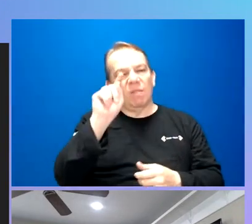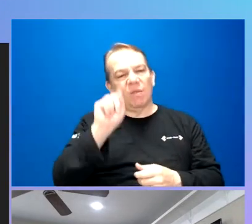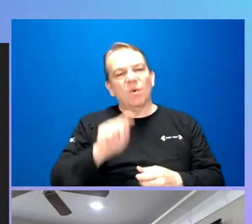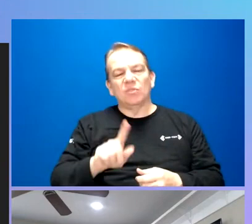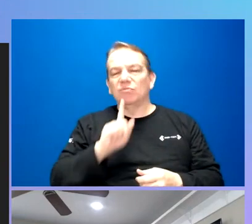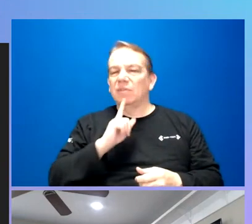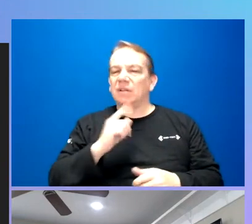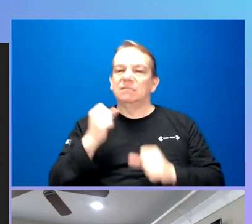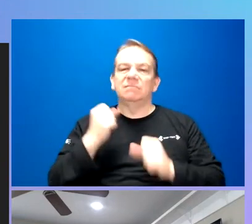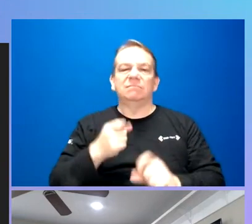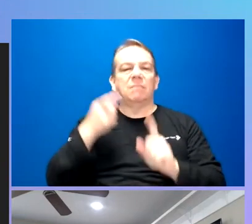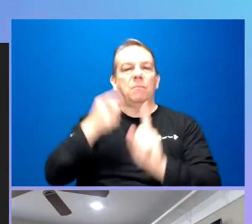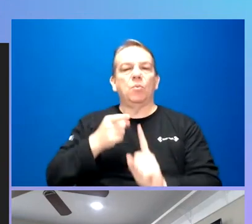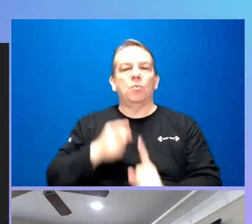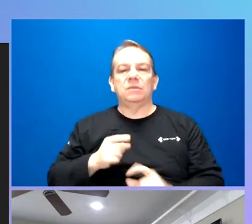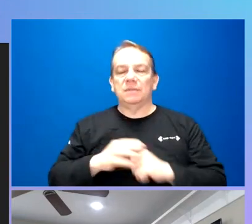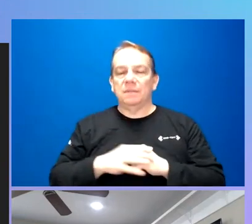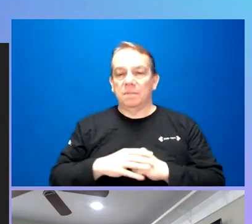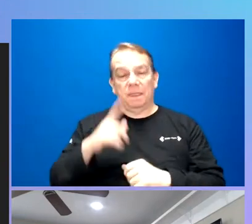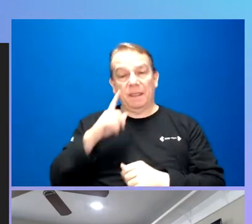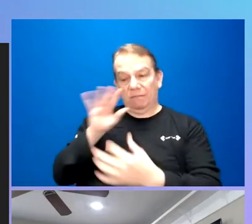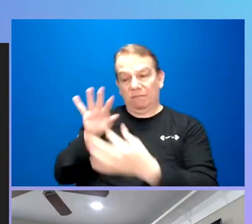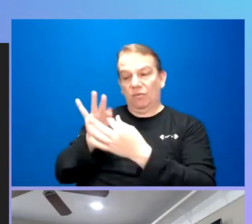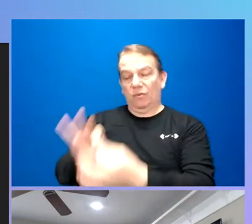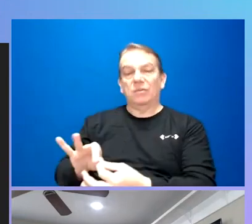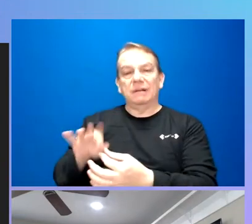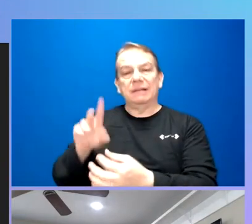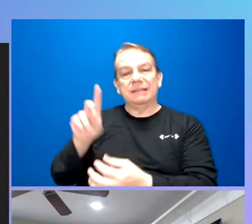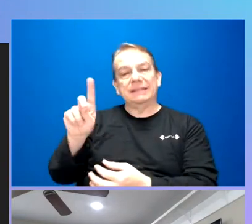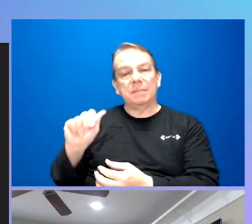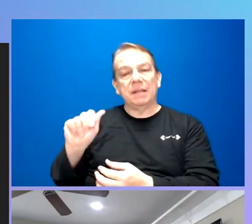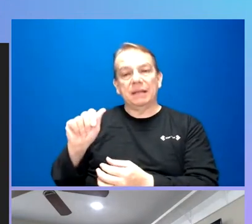disability, uh, employee resource groups. So moving